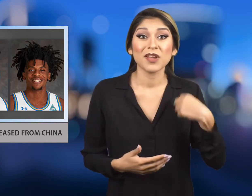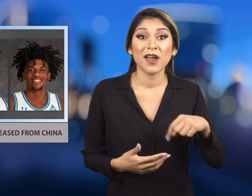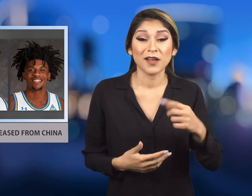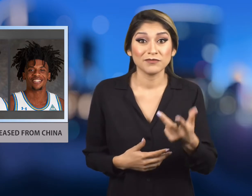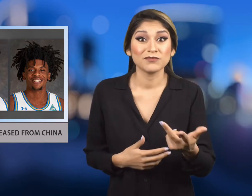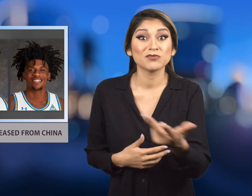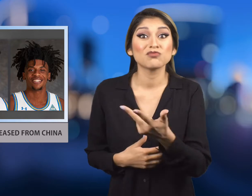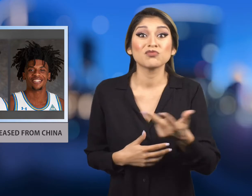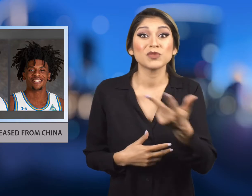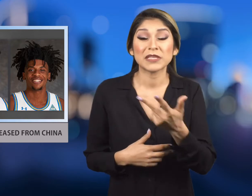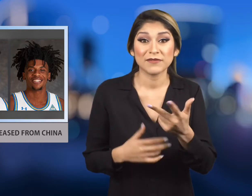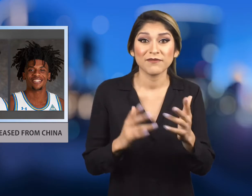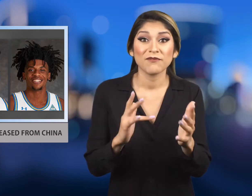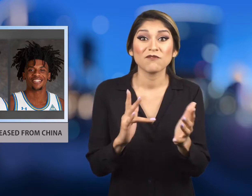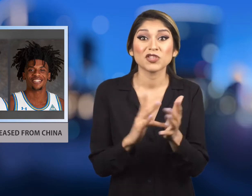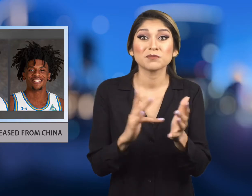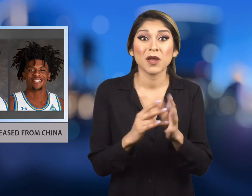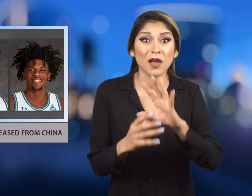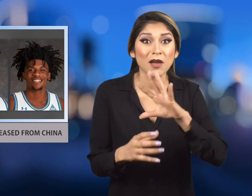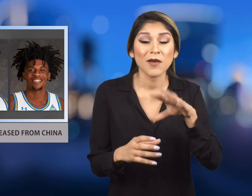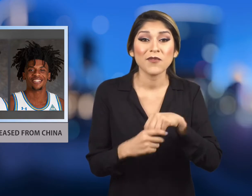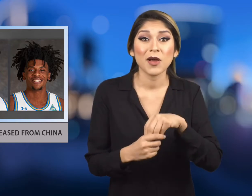The three freshmen were part of the UCLA